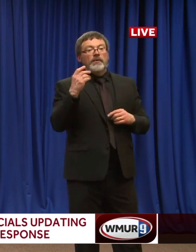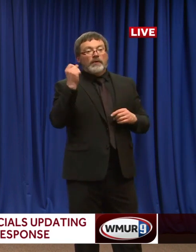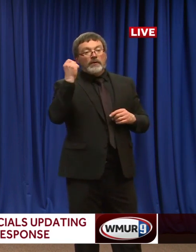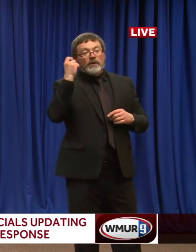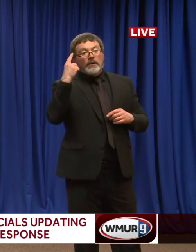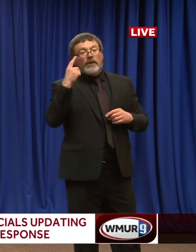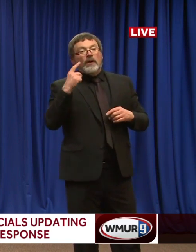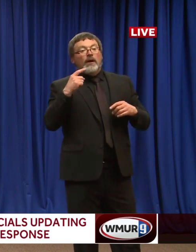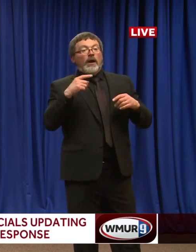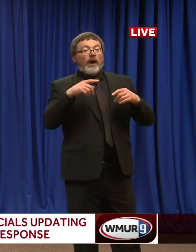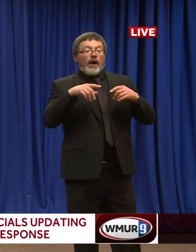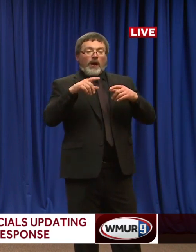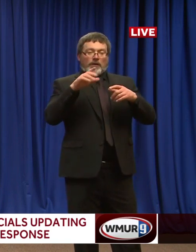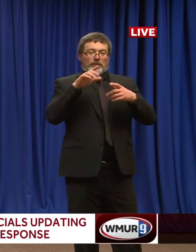THE HIGHWAY SIGNAGE IS VERY CLEAR.